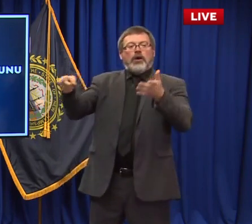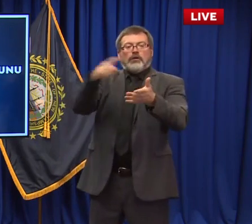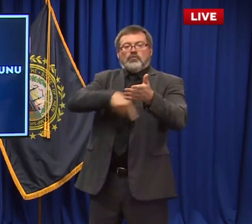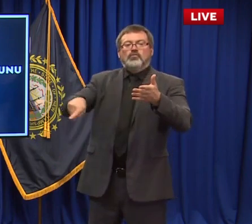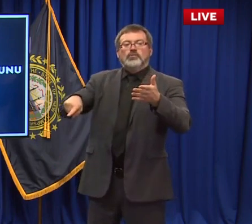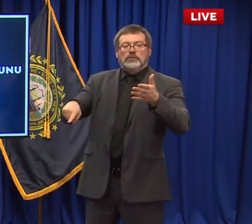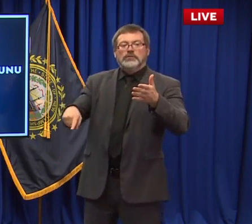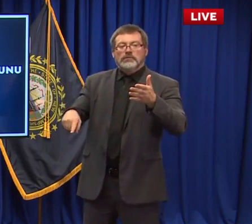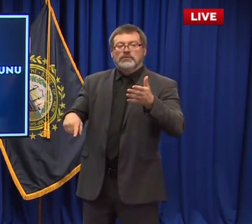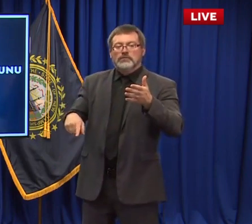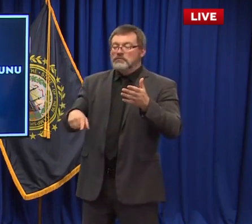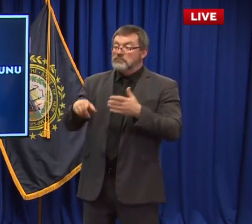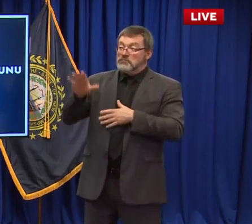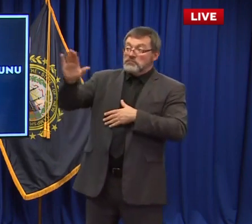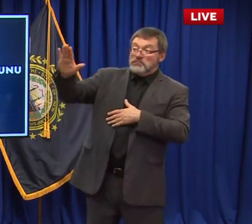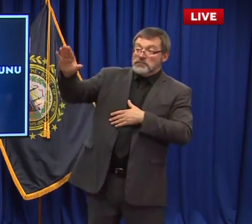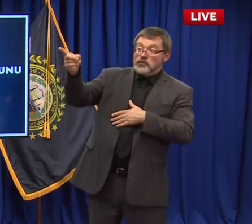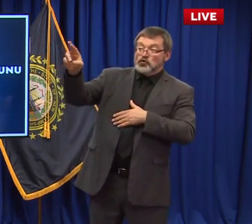WE’RE ARE COUNTING ON PUBLIC HEALTH.